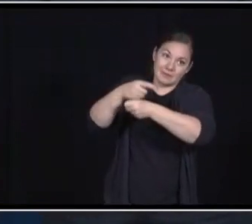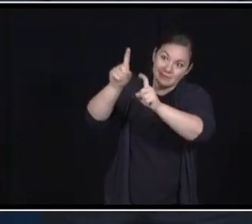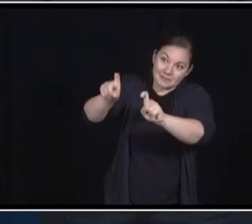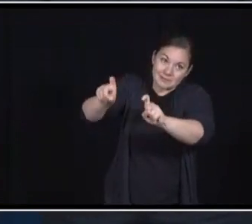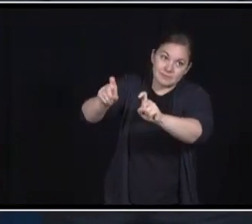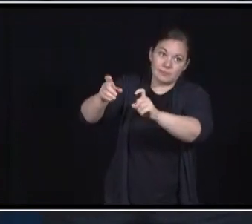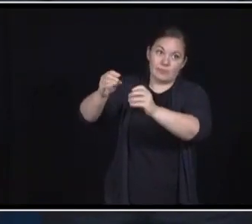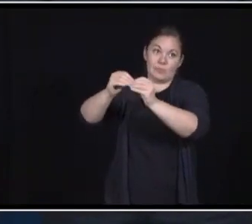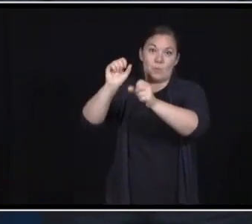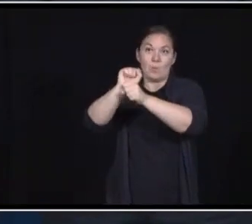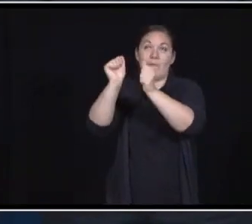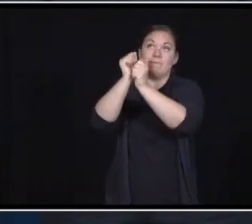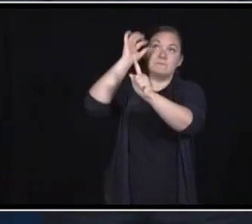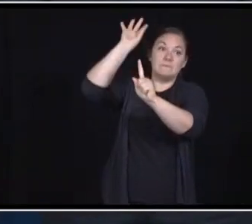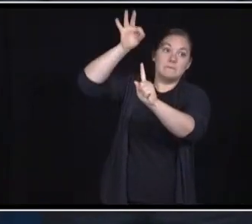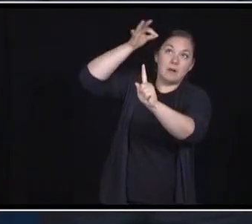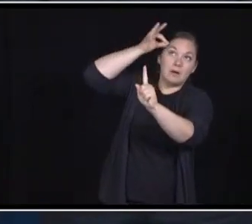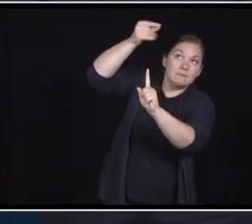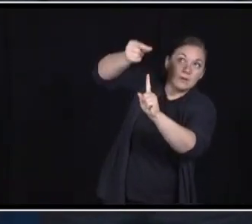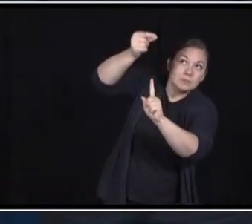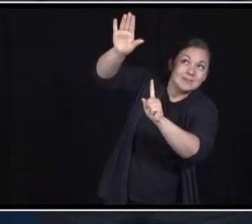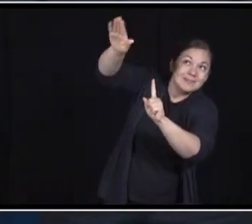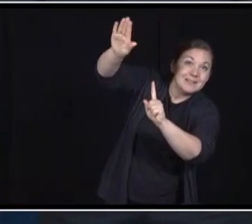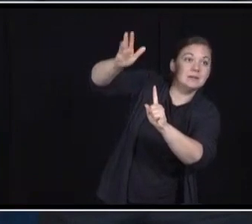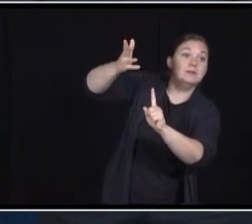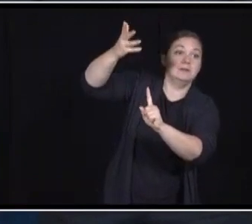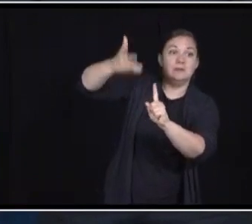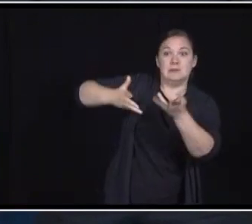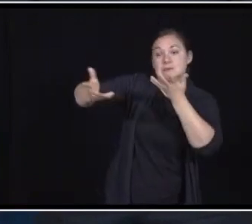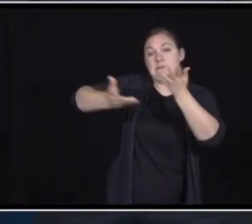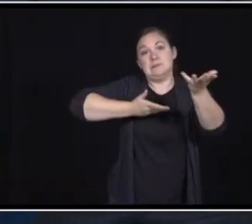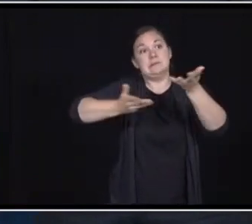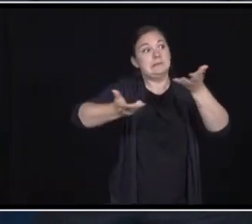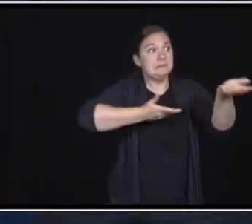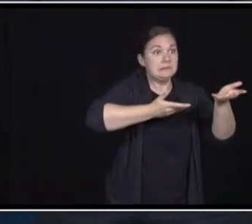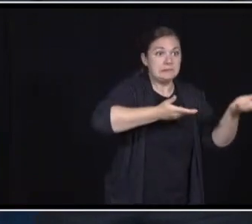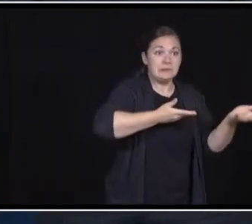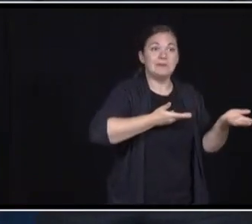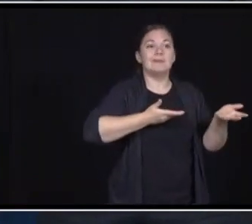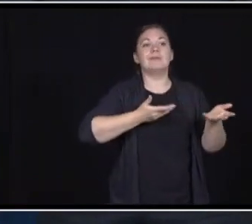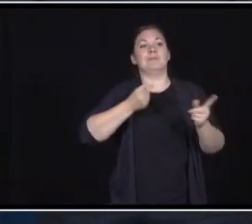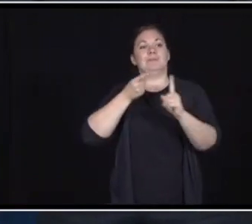And so we are working with -- working with Approach. We are working with Abbott.